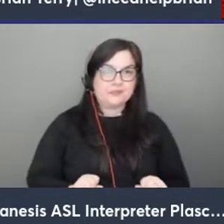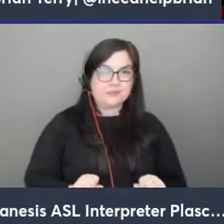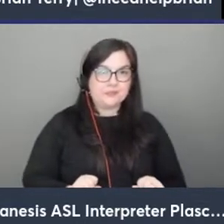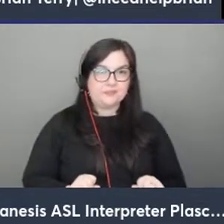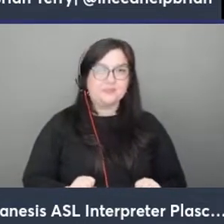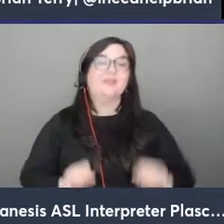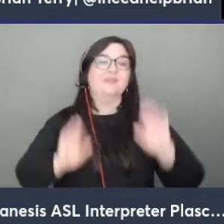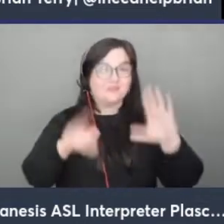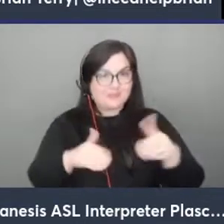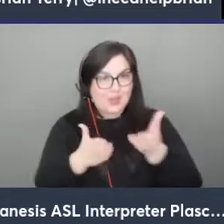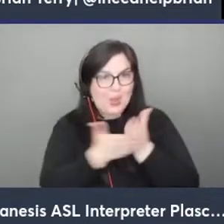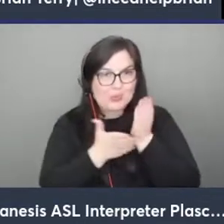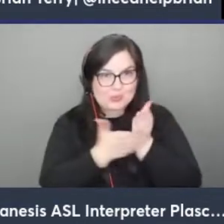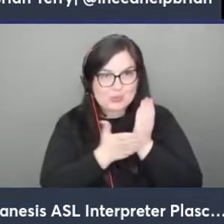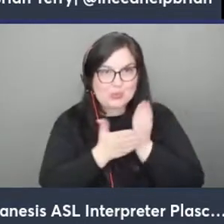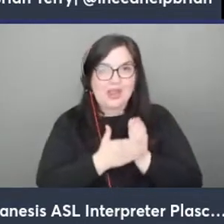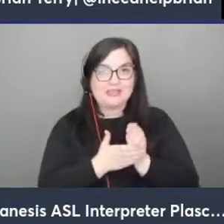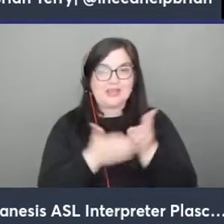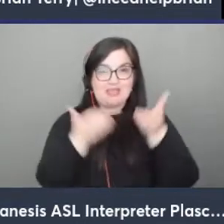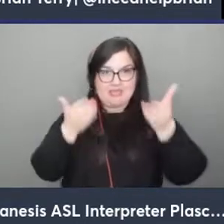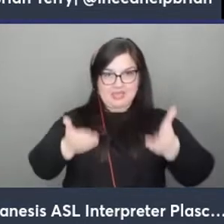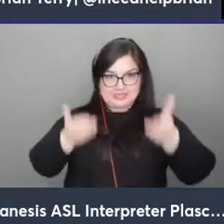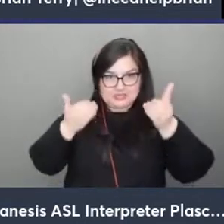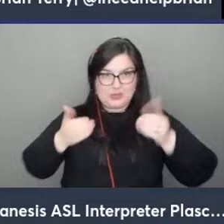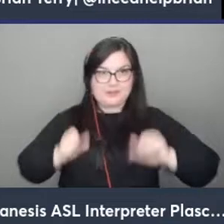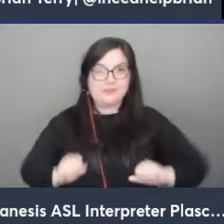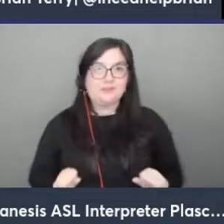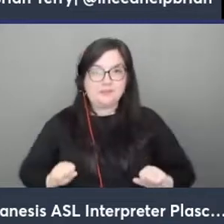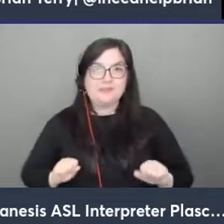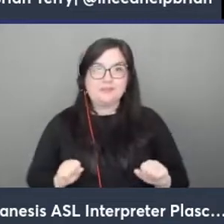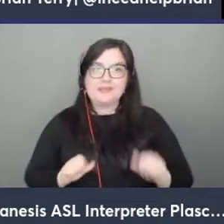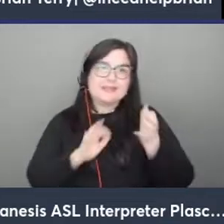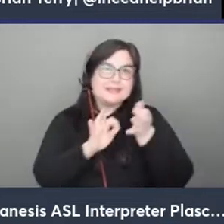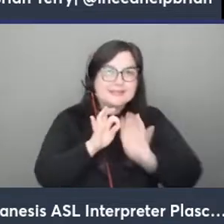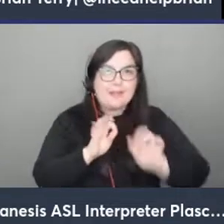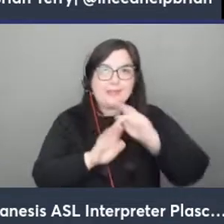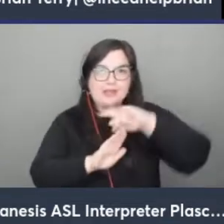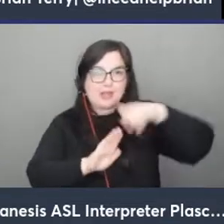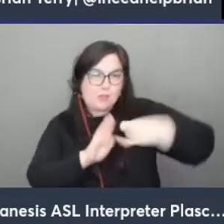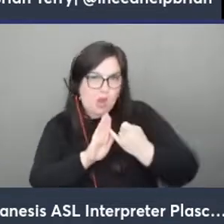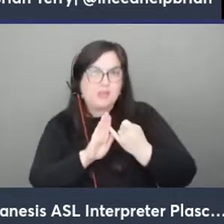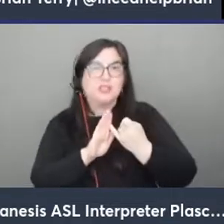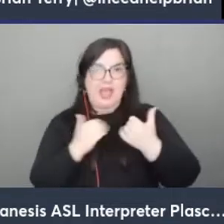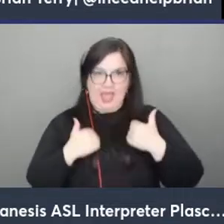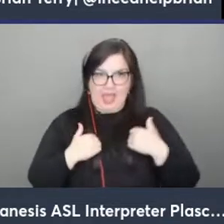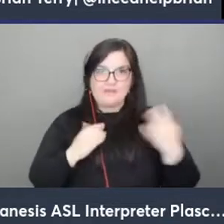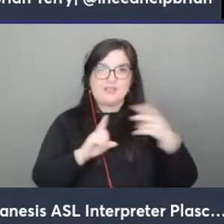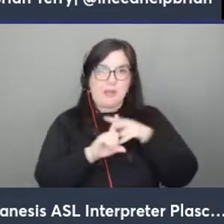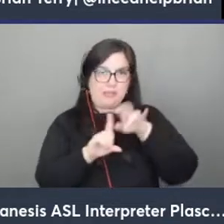All right, so this one is simply the project, which just has the plugin in there.